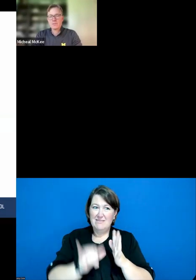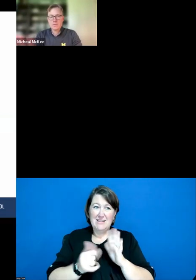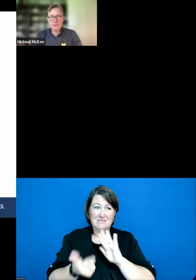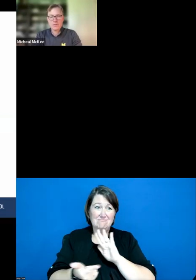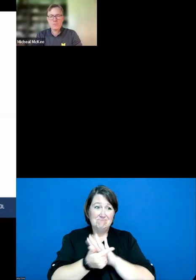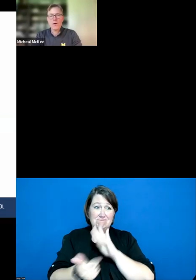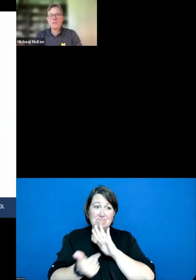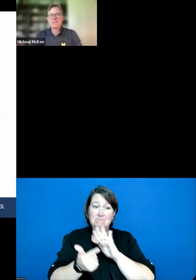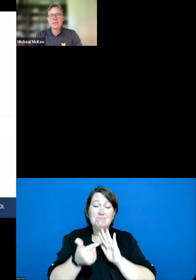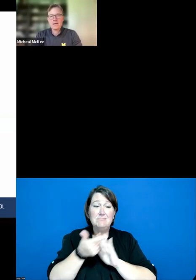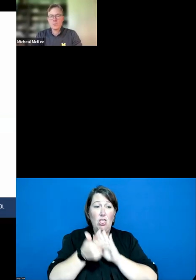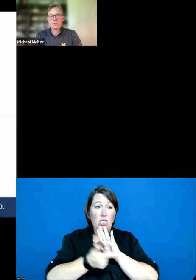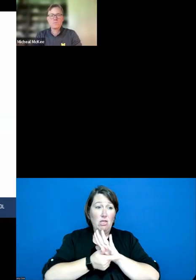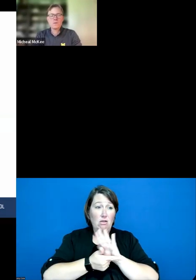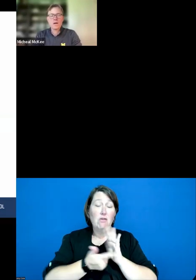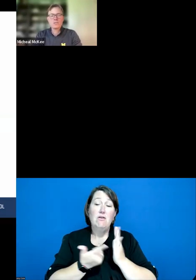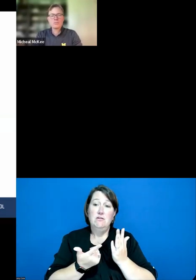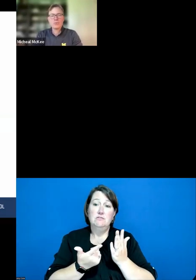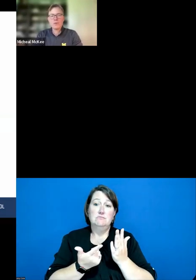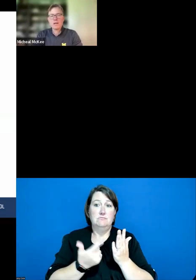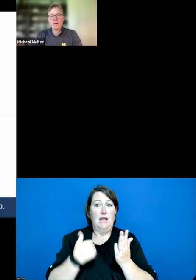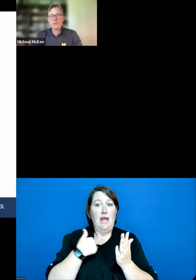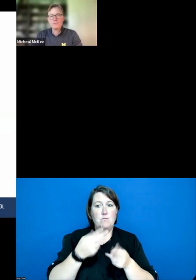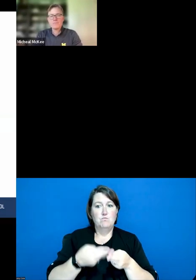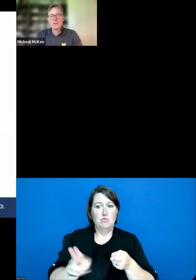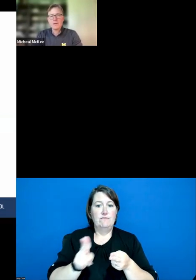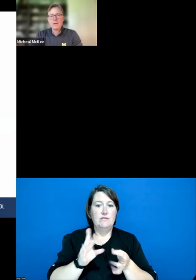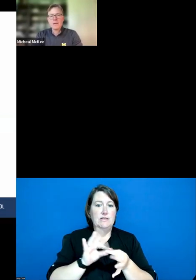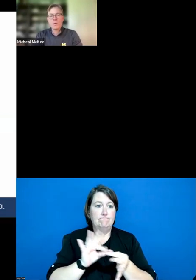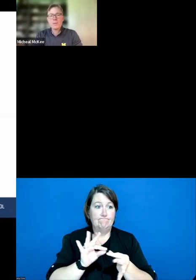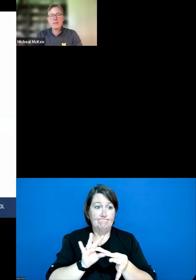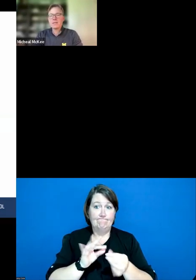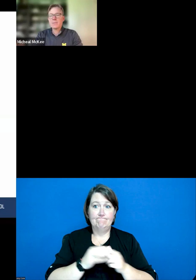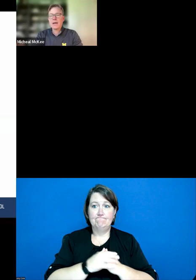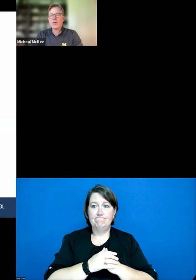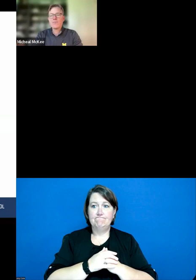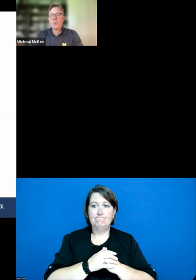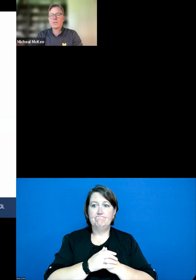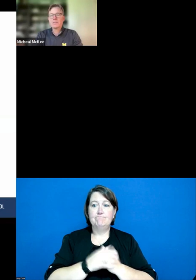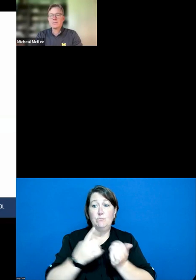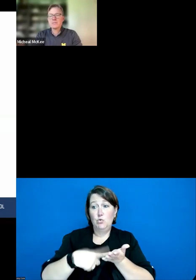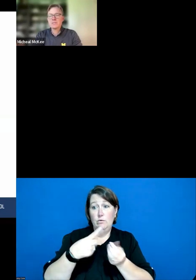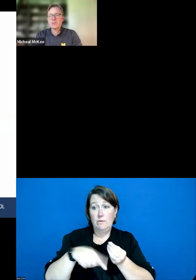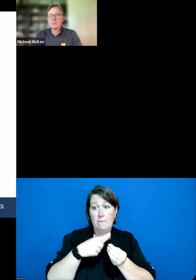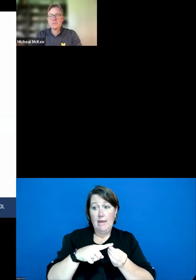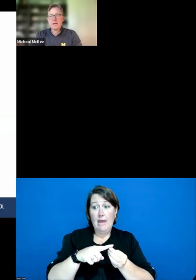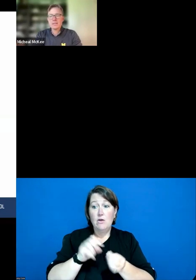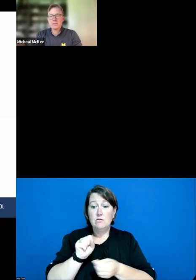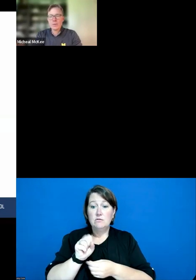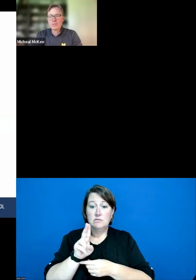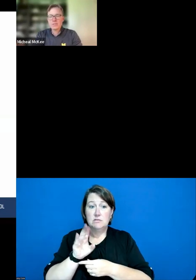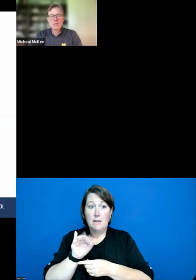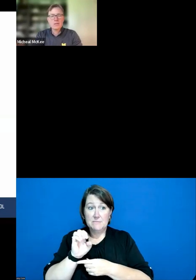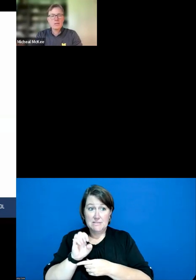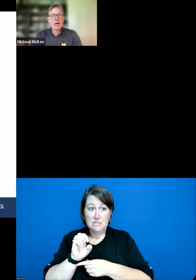the legal laws that I will just briefly cover. When we talk about for substance use disorders,